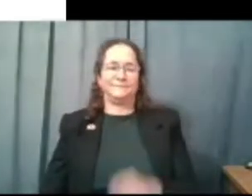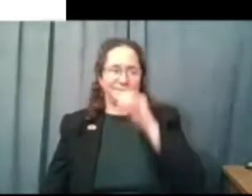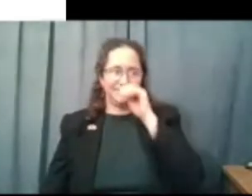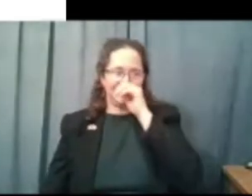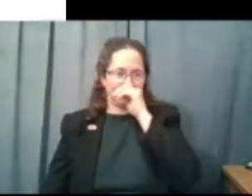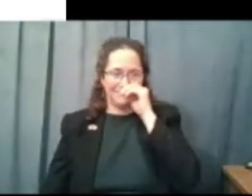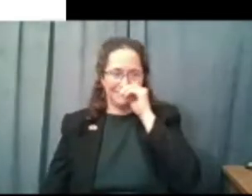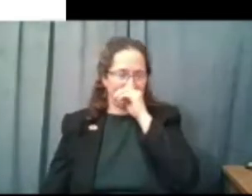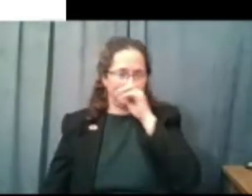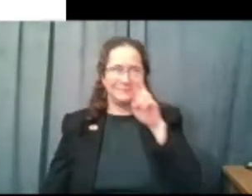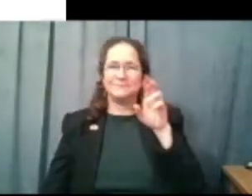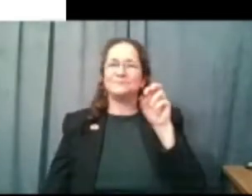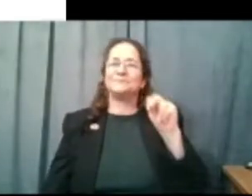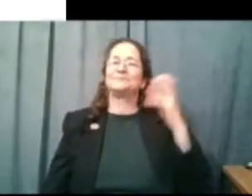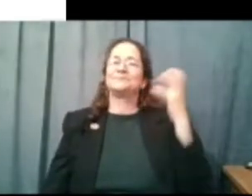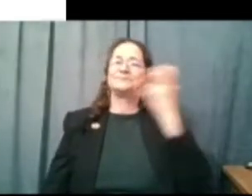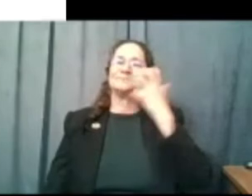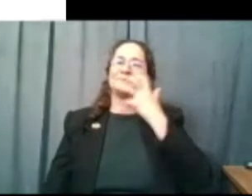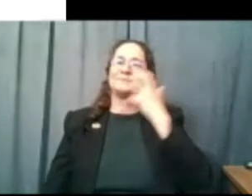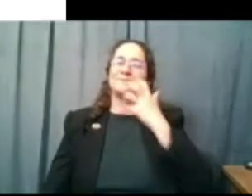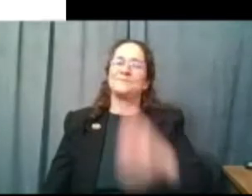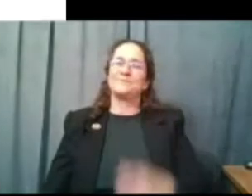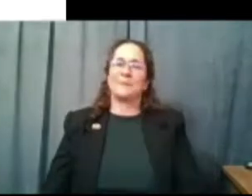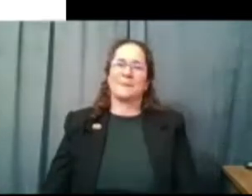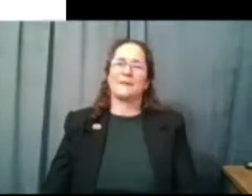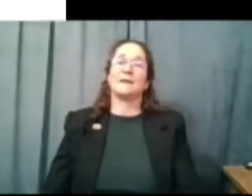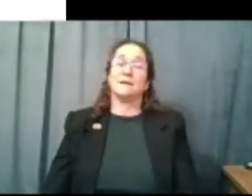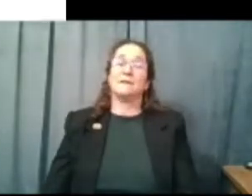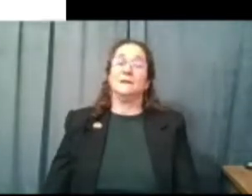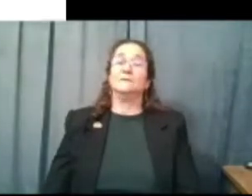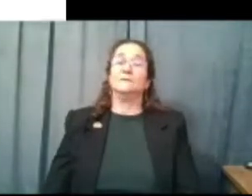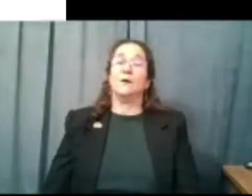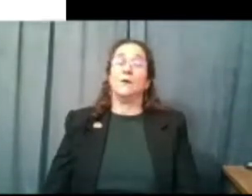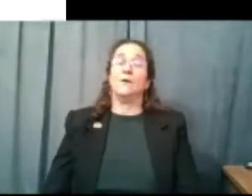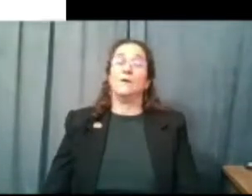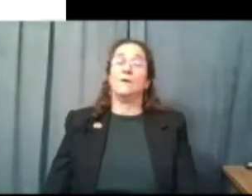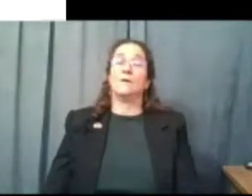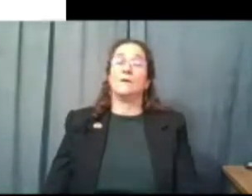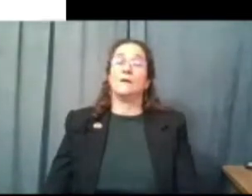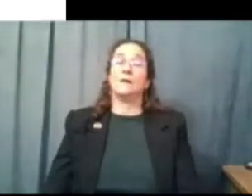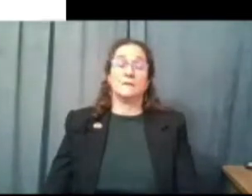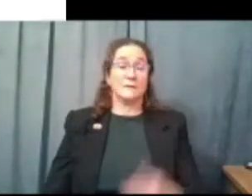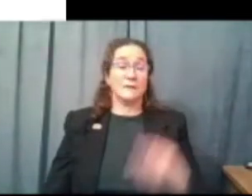Wow, so I'm going to, Heidi, Do you want to go ahead